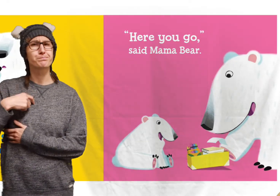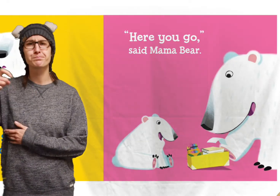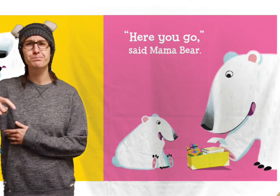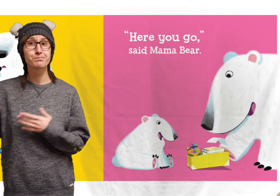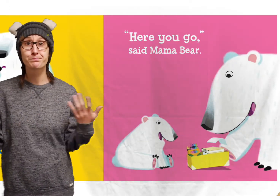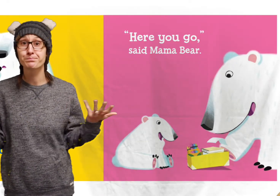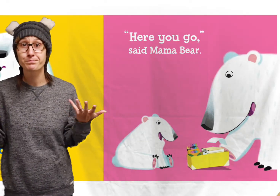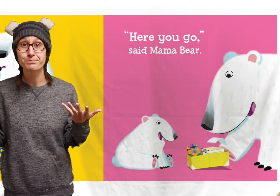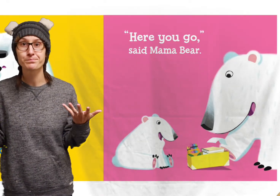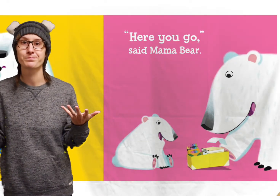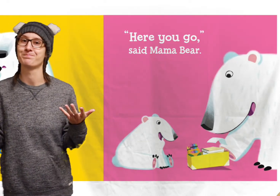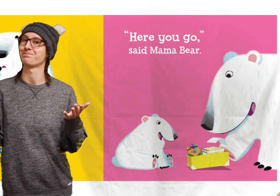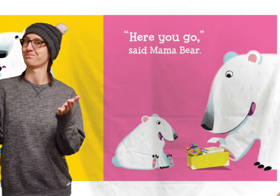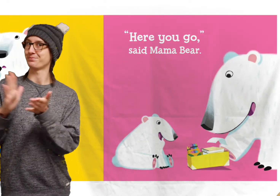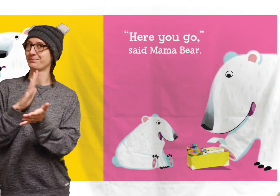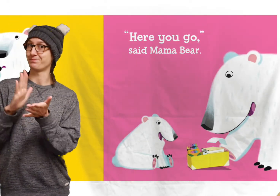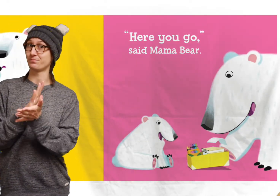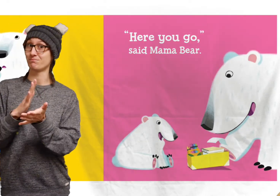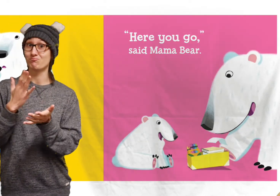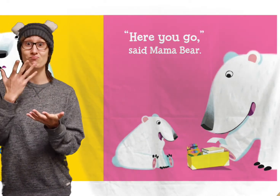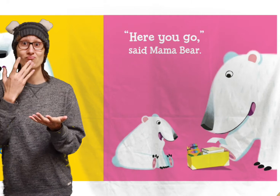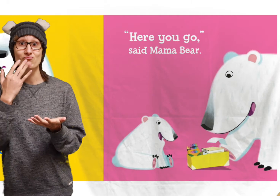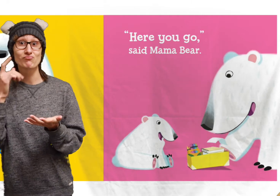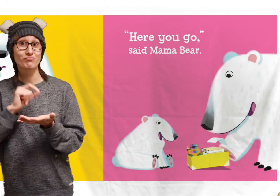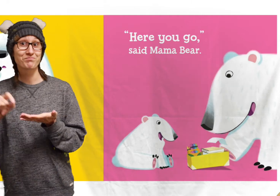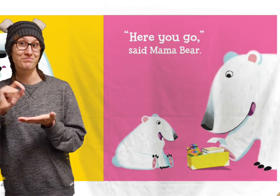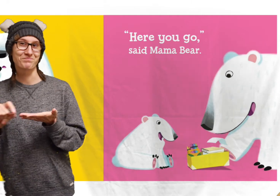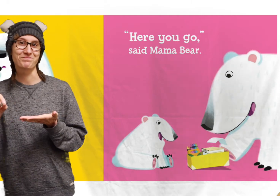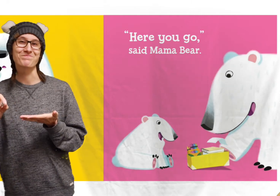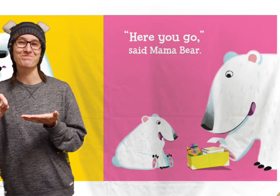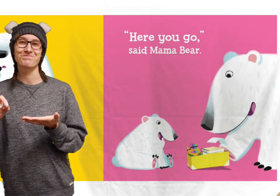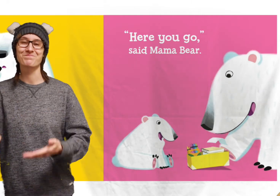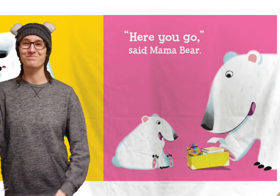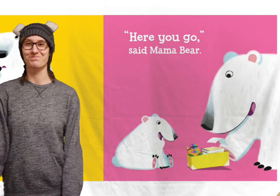I need some paper and crayons